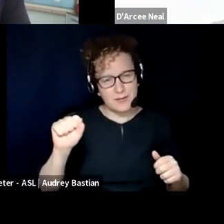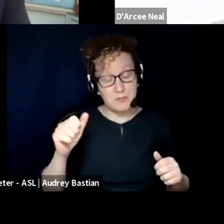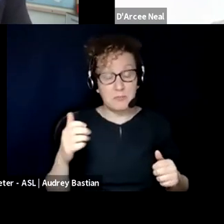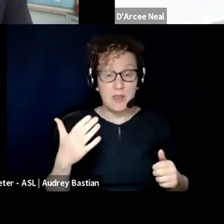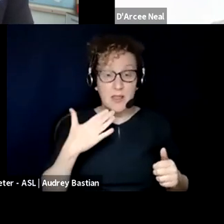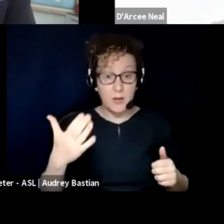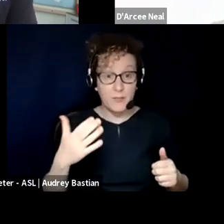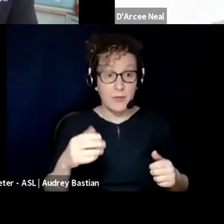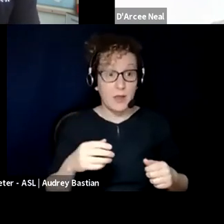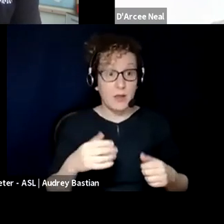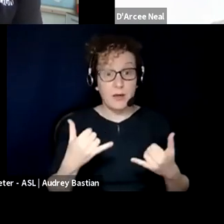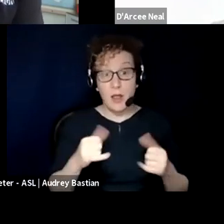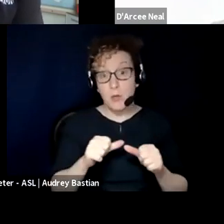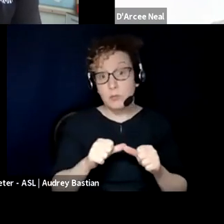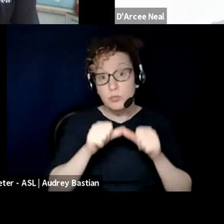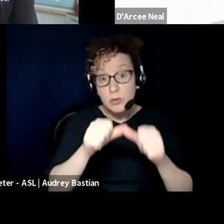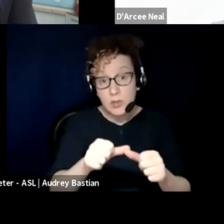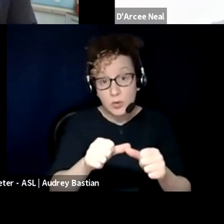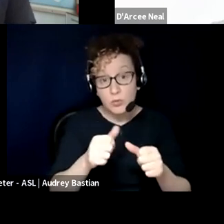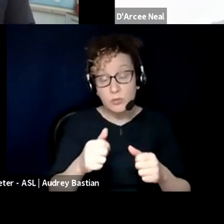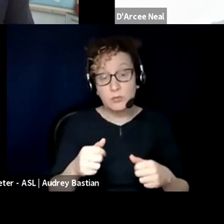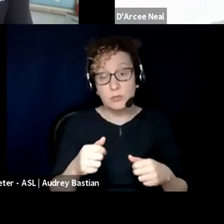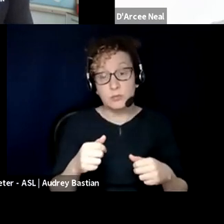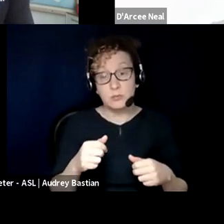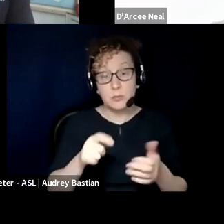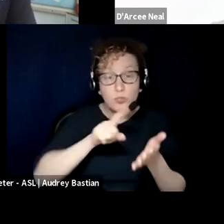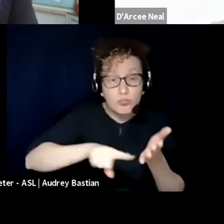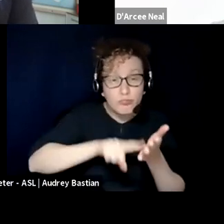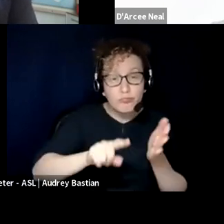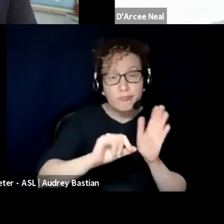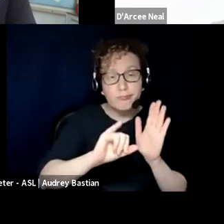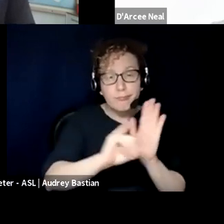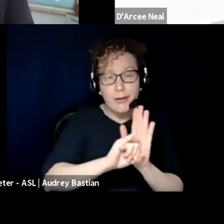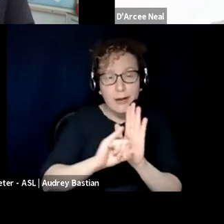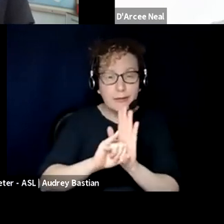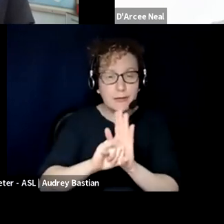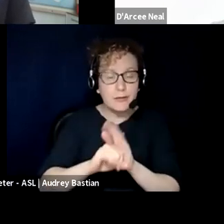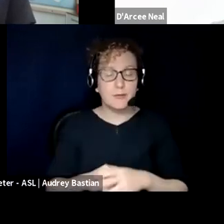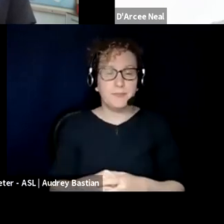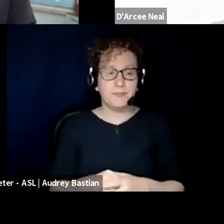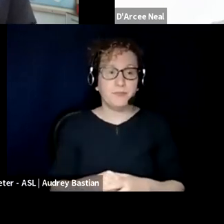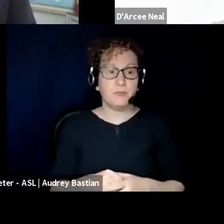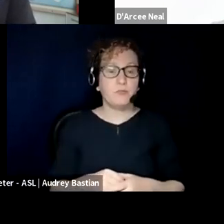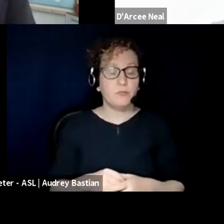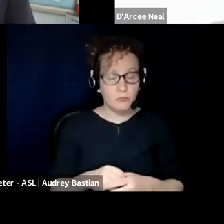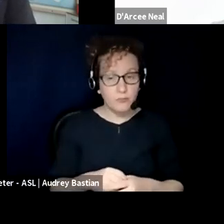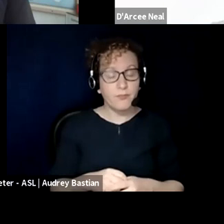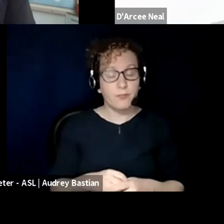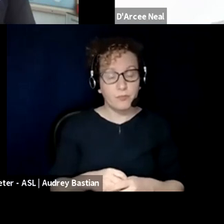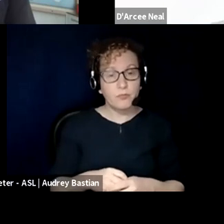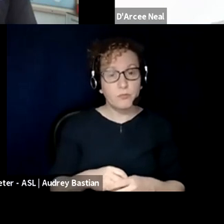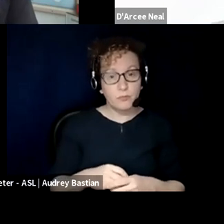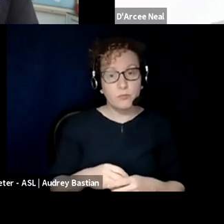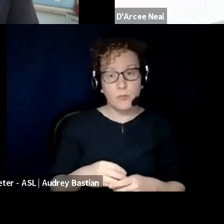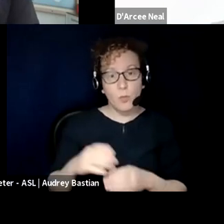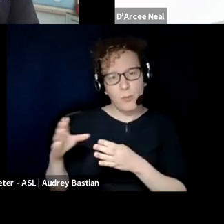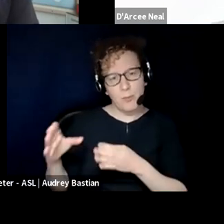continuing a bit further as we look at identity, when we were planning for this, there was